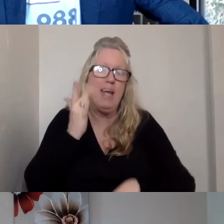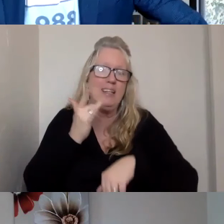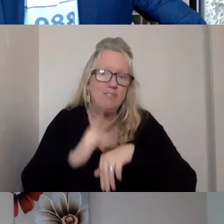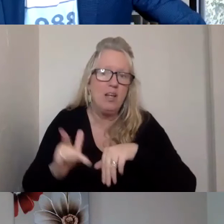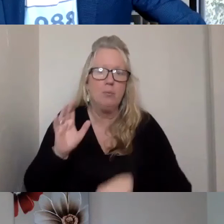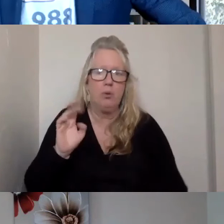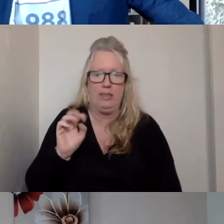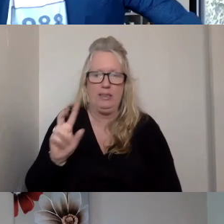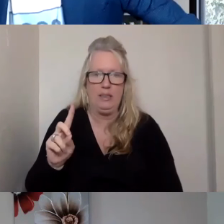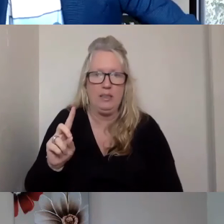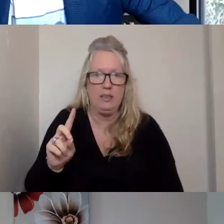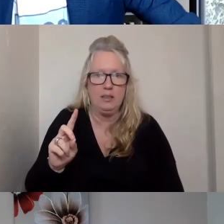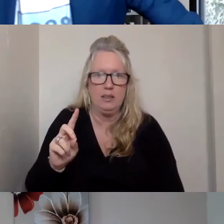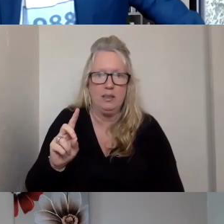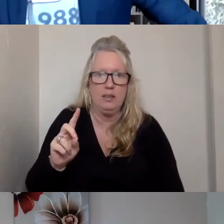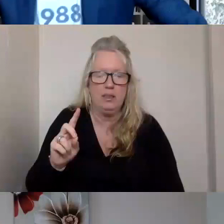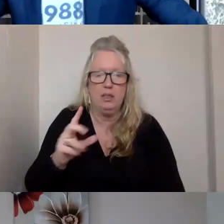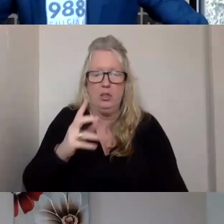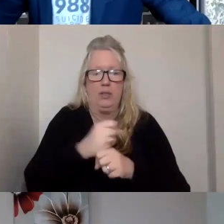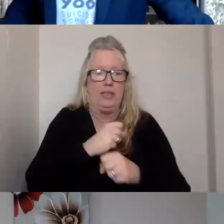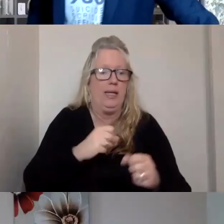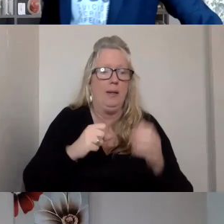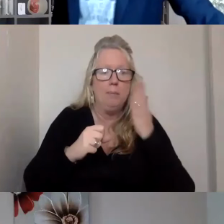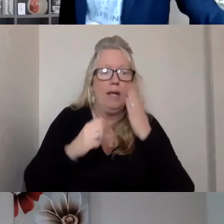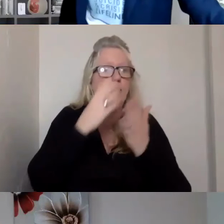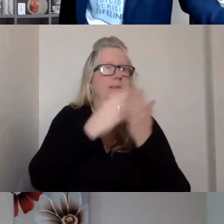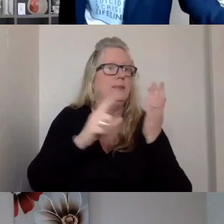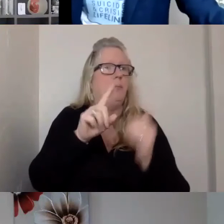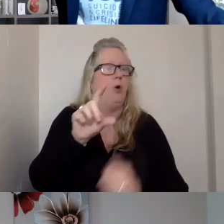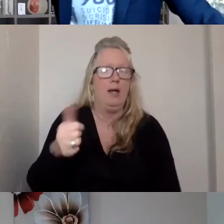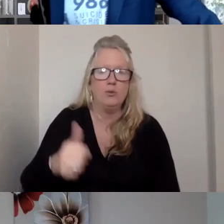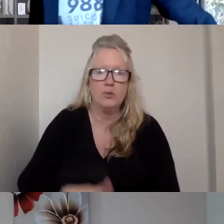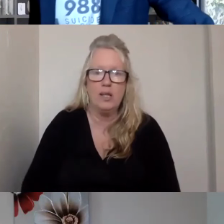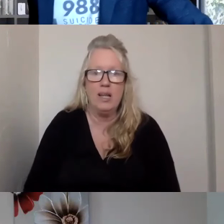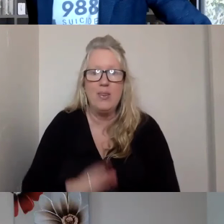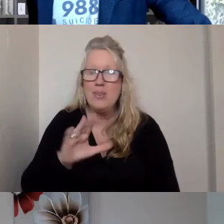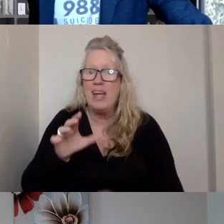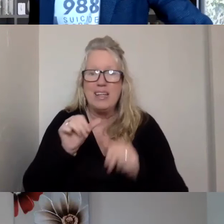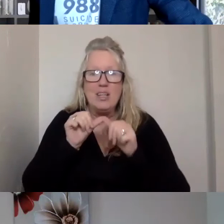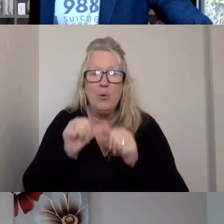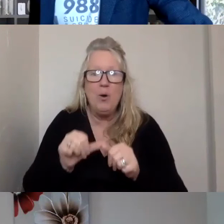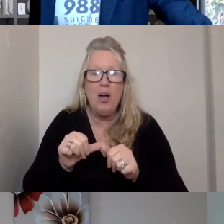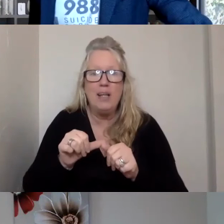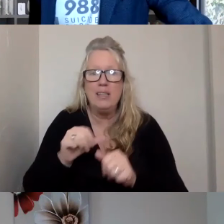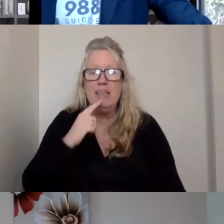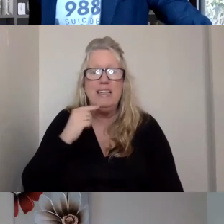CAN GET SERVICE SOMEWHERE ELSE. THIS CAN GO ON FOR 16, 20,